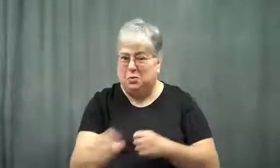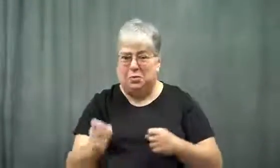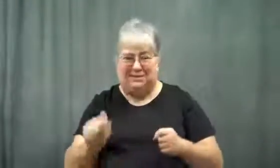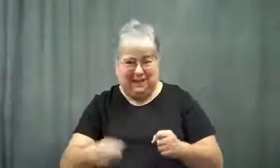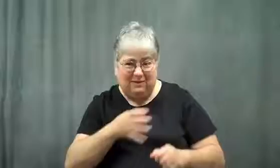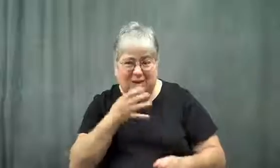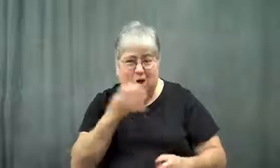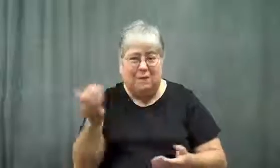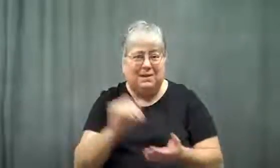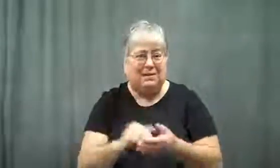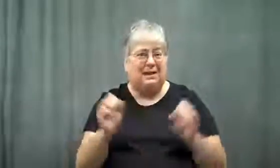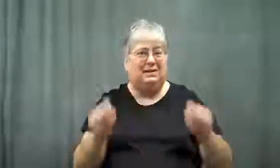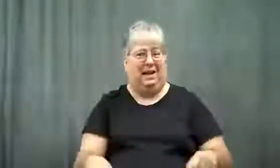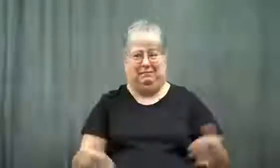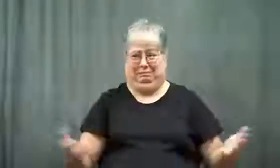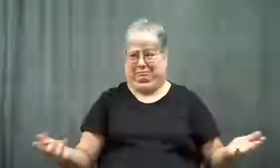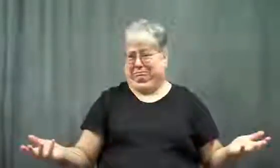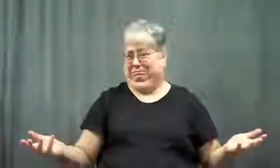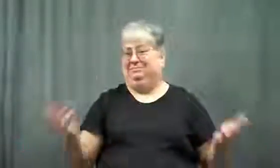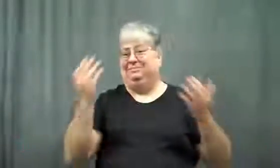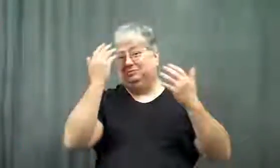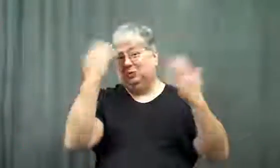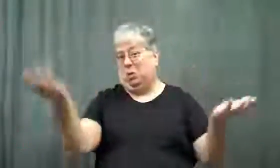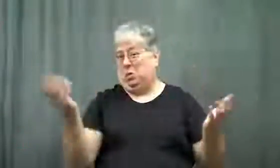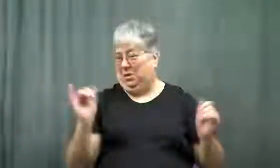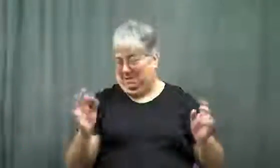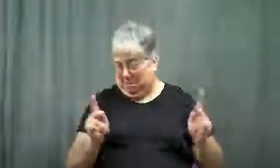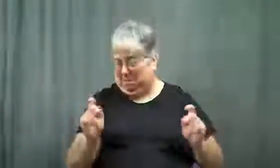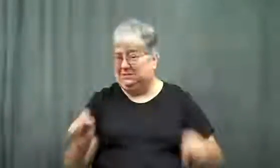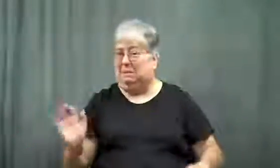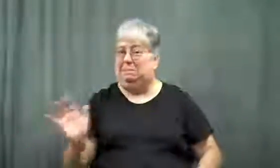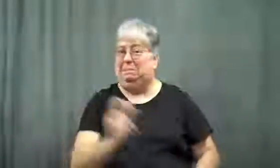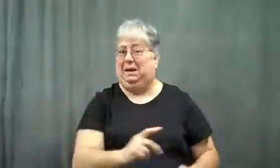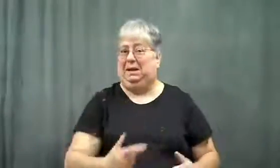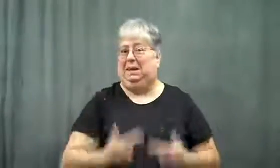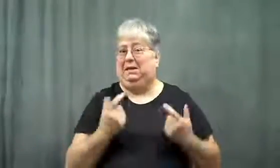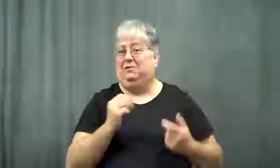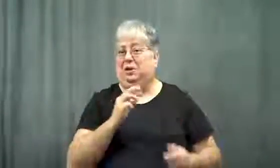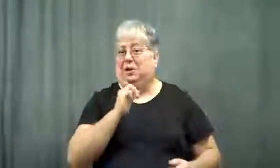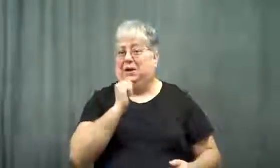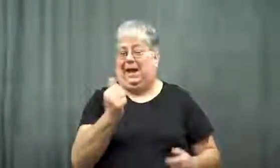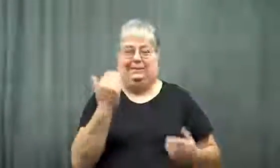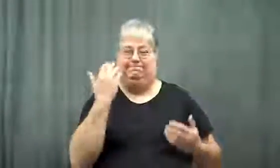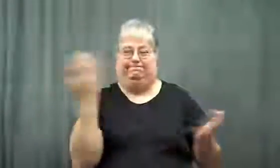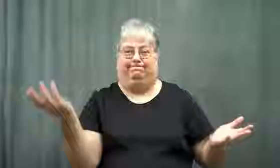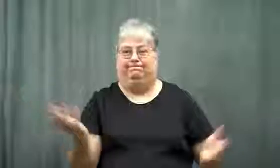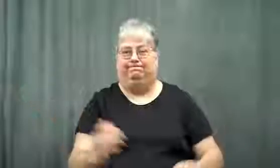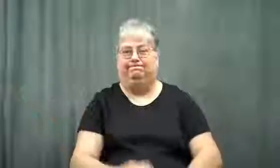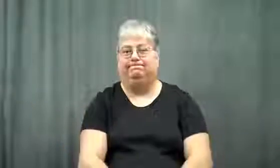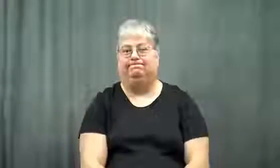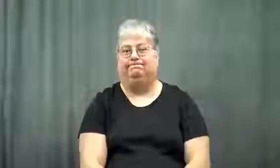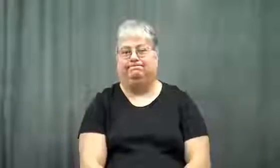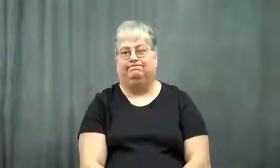It is not known if the land is salvageable and if people will be able to move back.